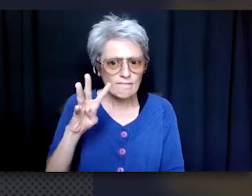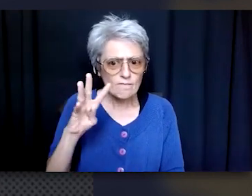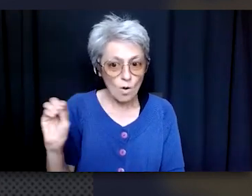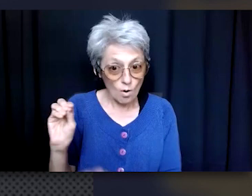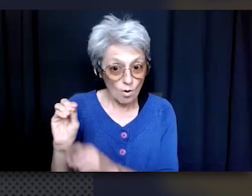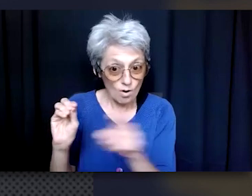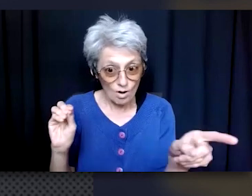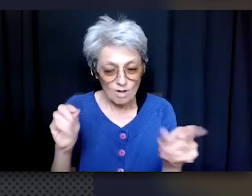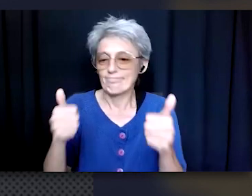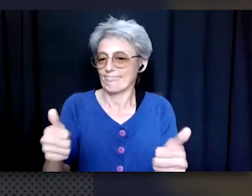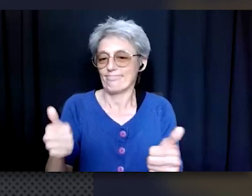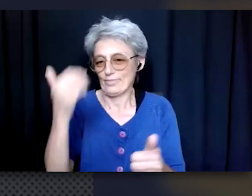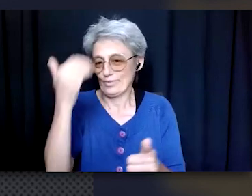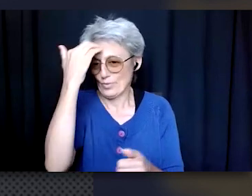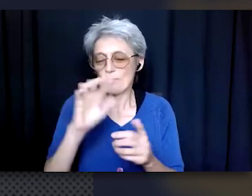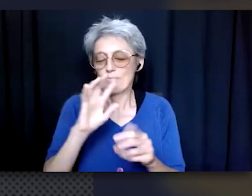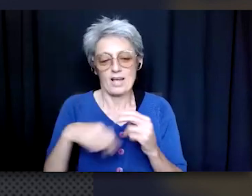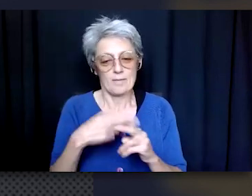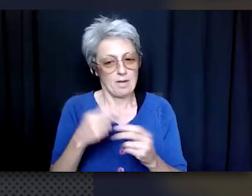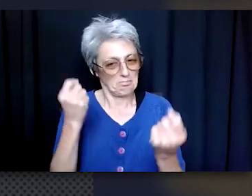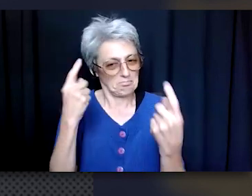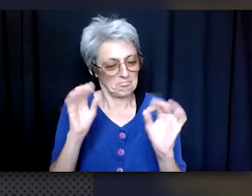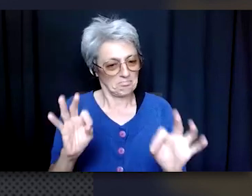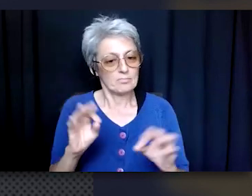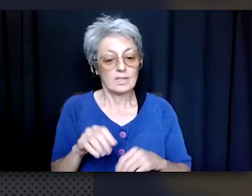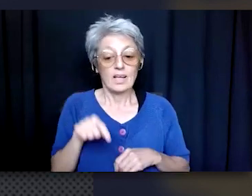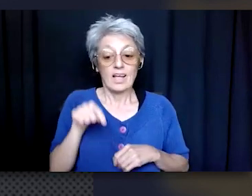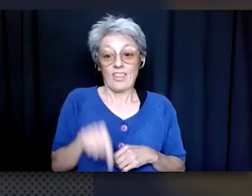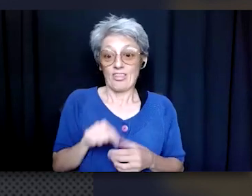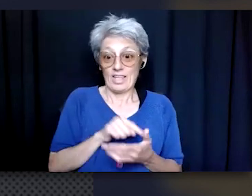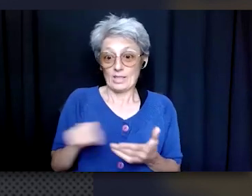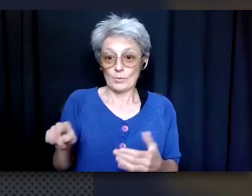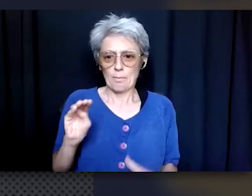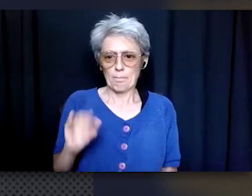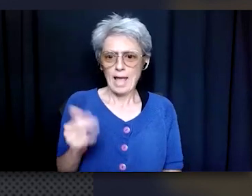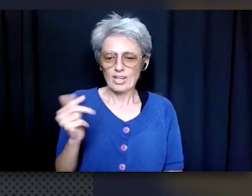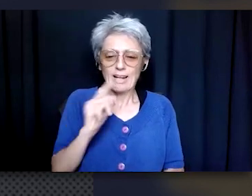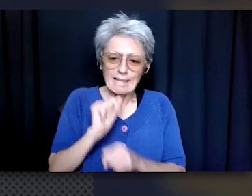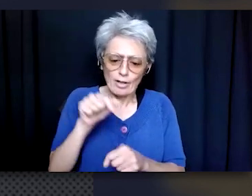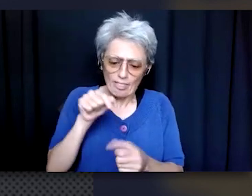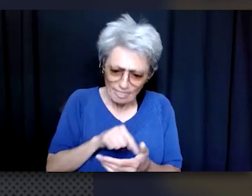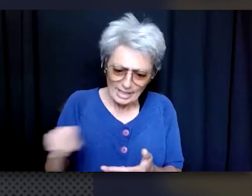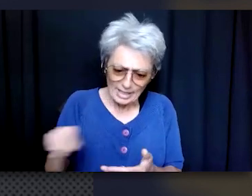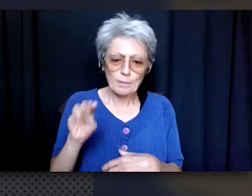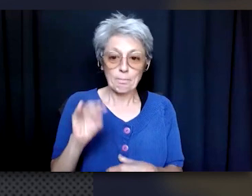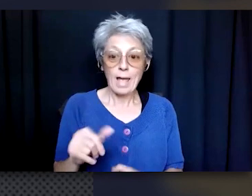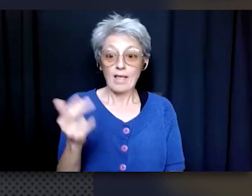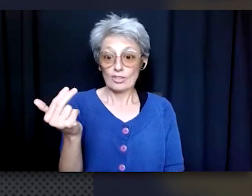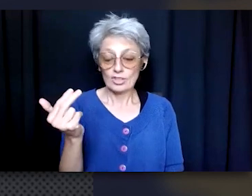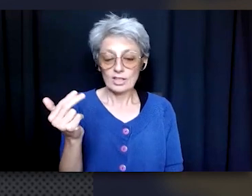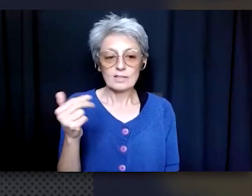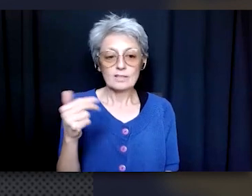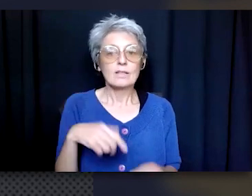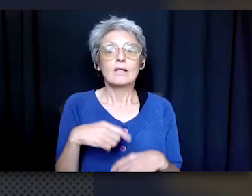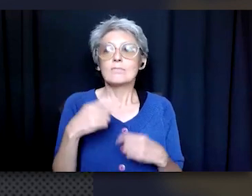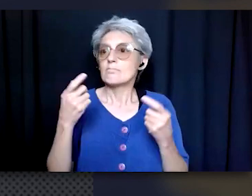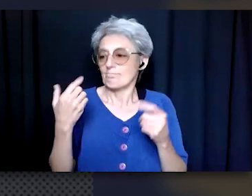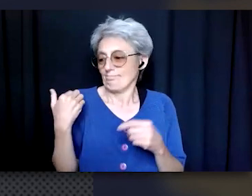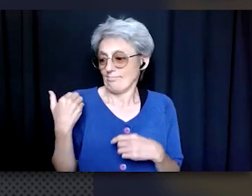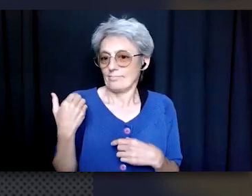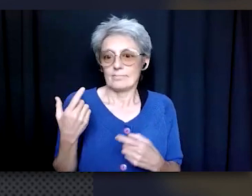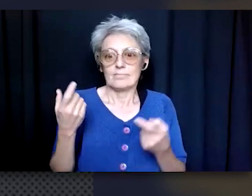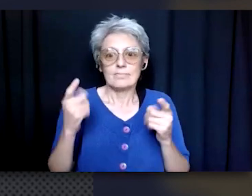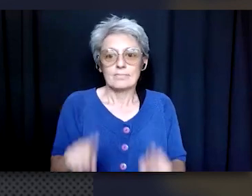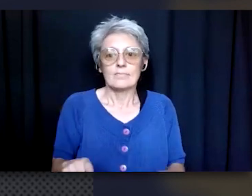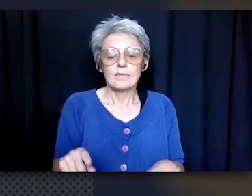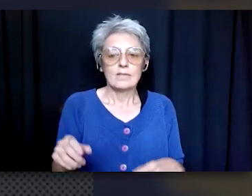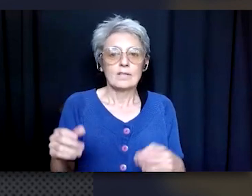May 13th, literally this week, the next wave of revolution came along in the AI world, and there